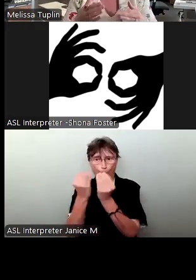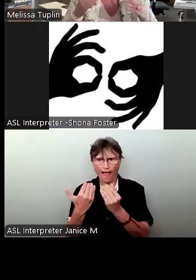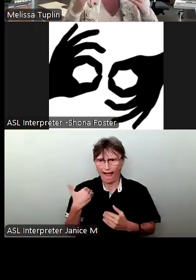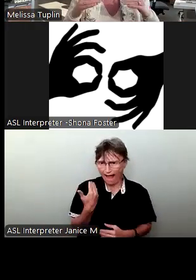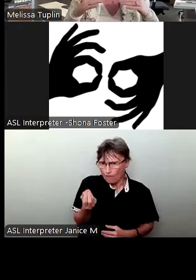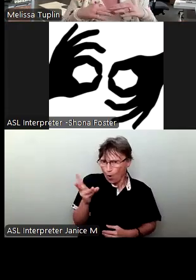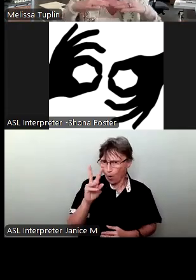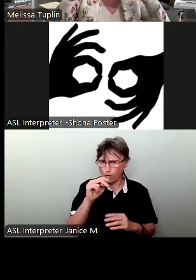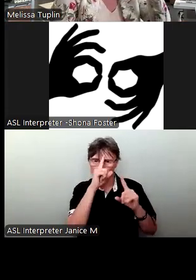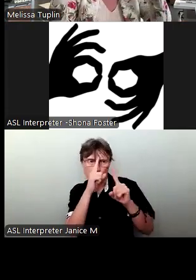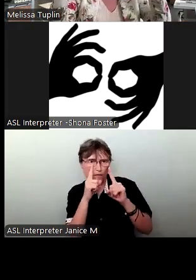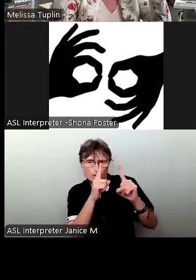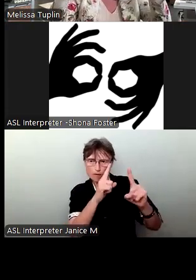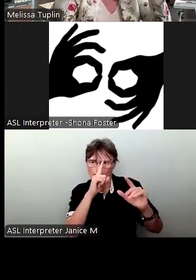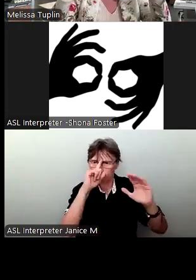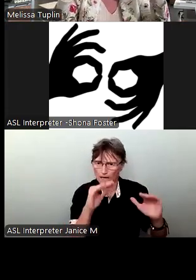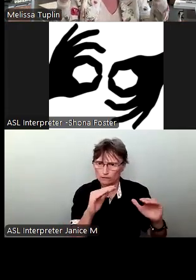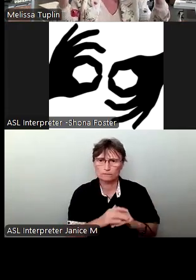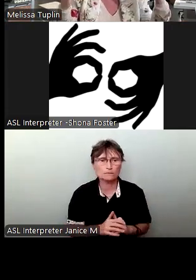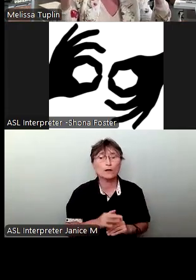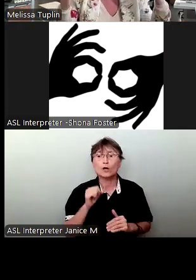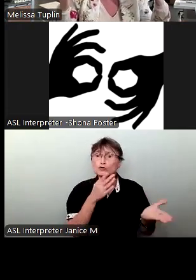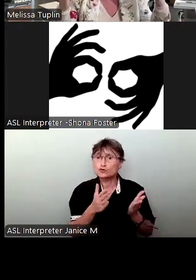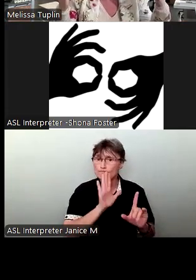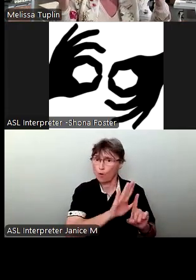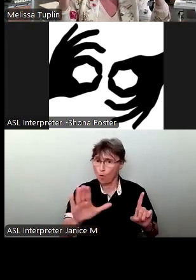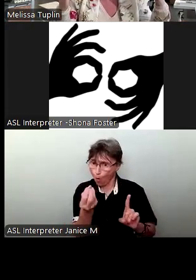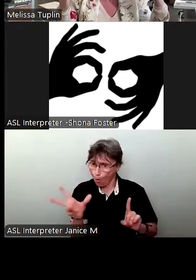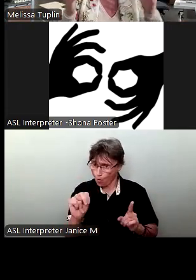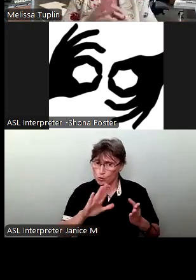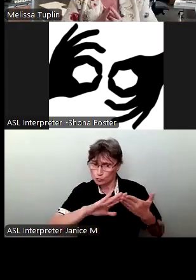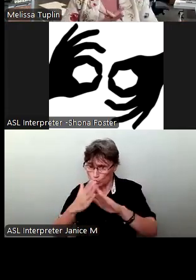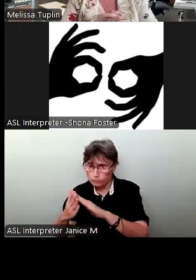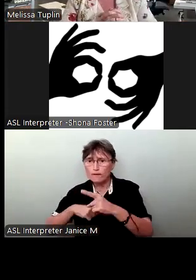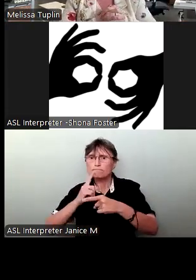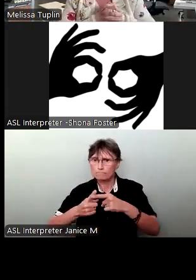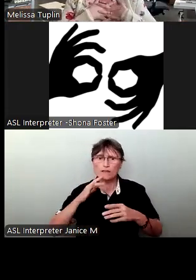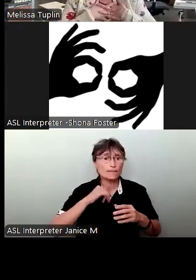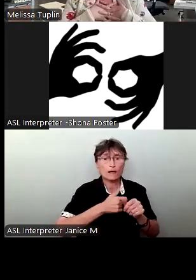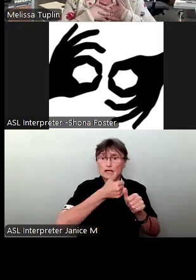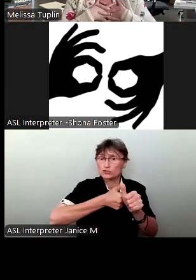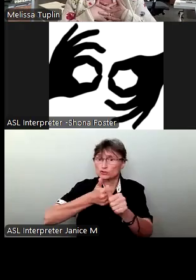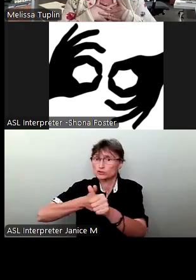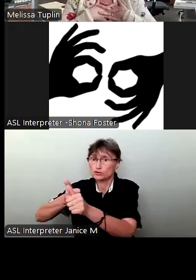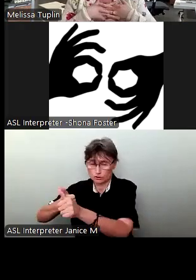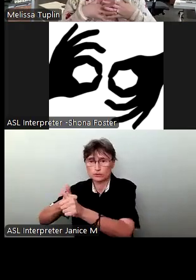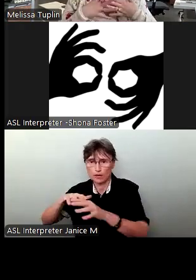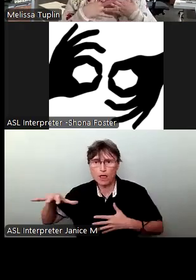and the diverse and inclusive ecosystem is the sum of its parts. So it's CADA’s responsibility to